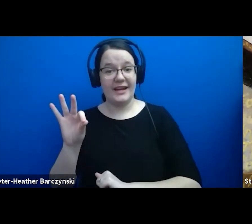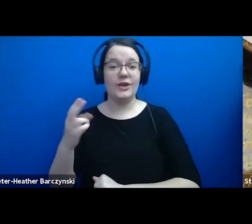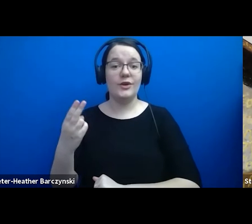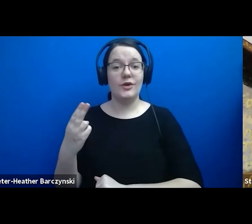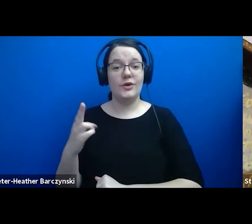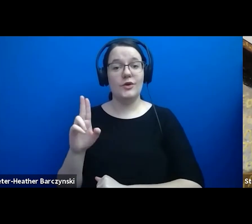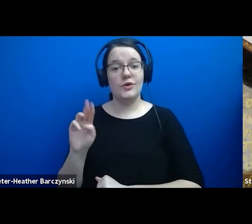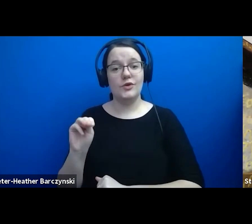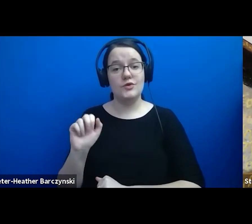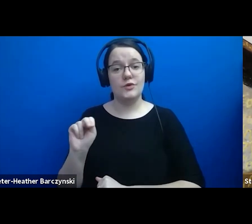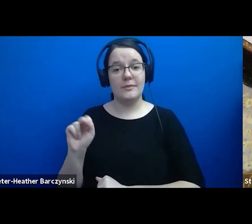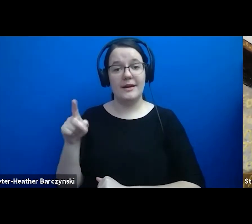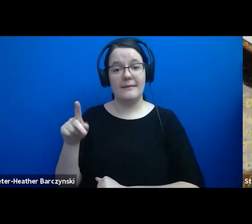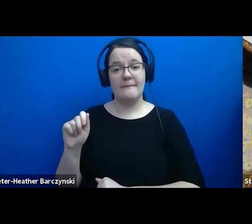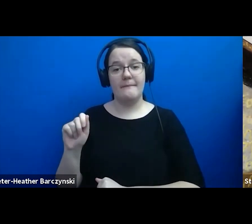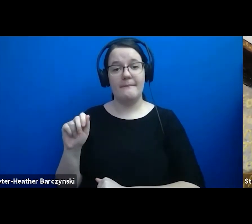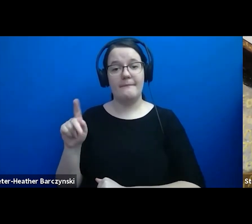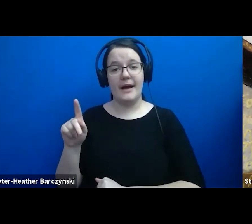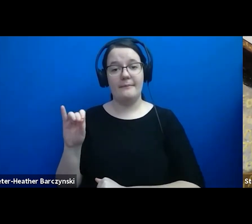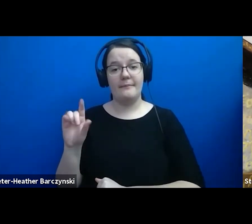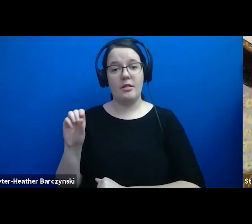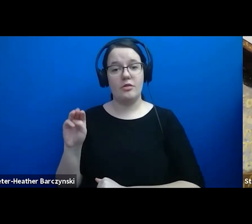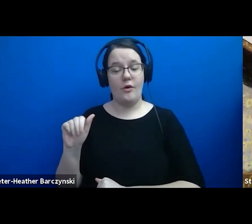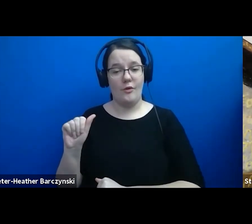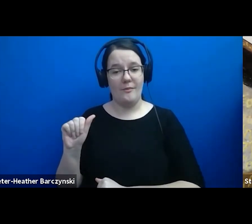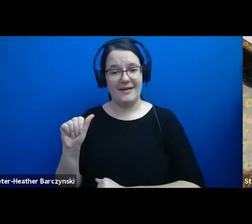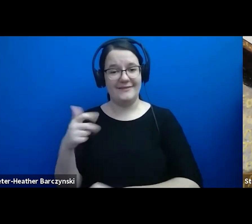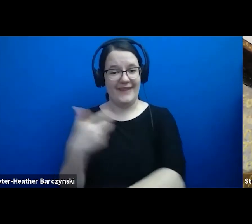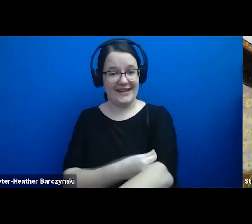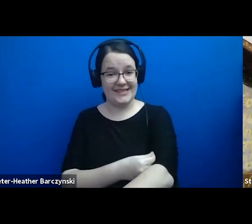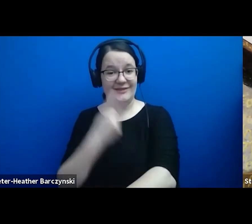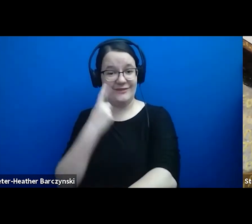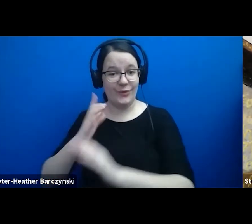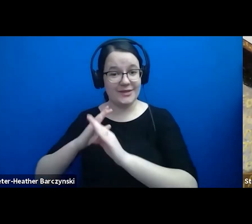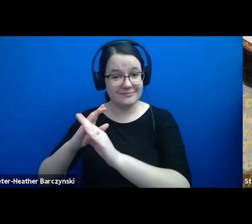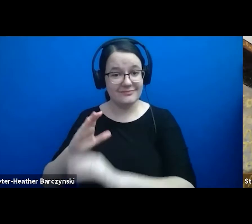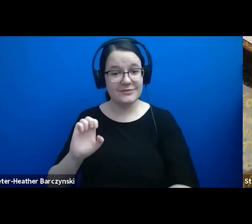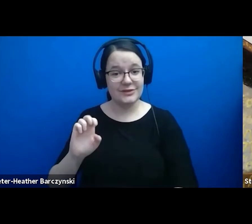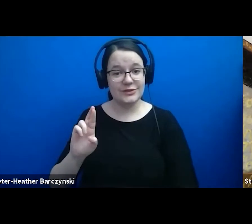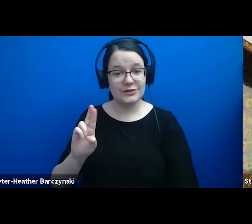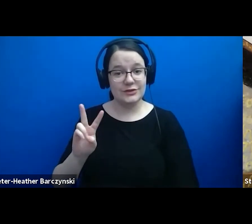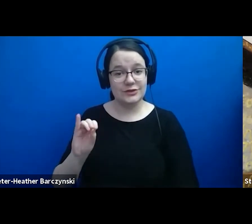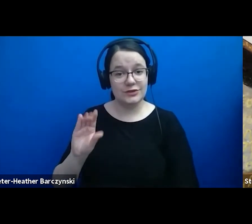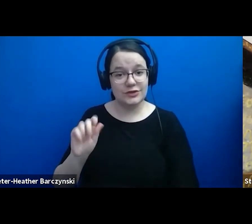first vaccine for cancer successfully prevents cervical cancer and other forms of cancer that